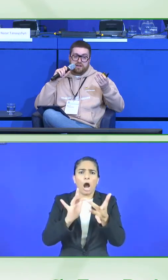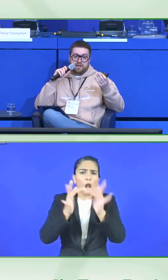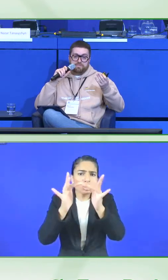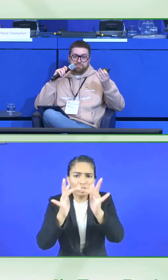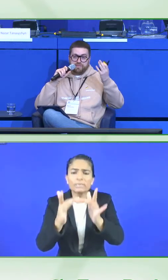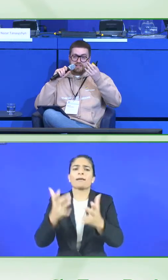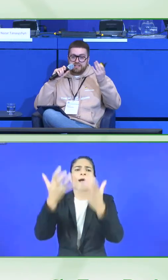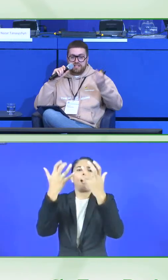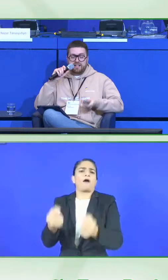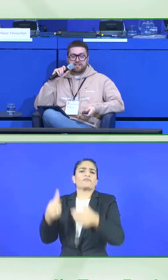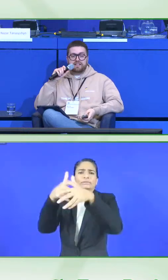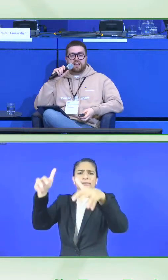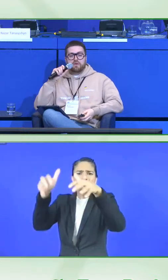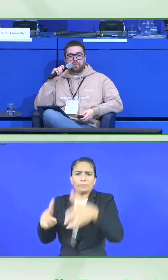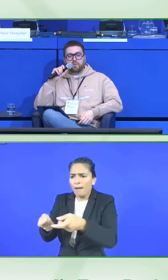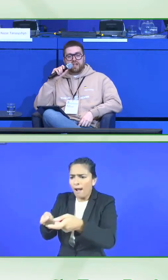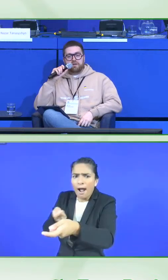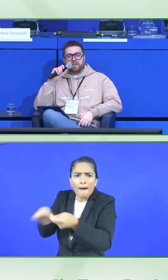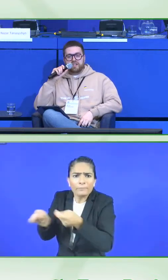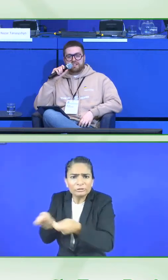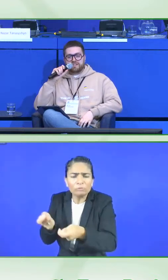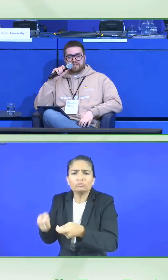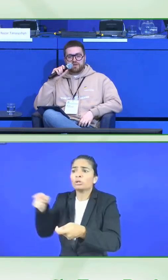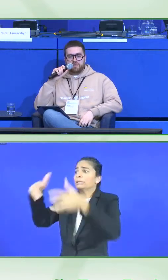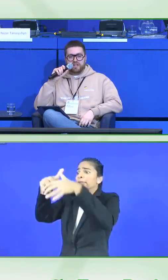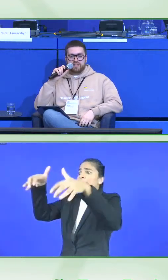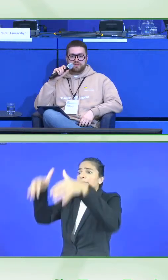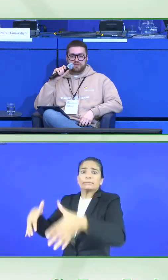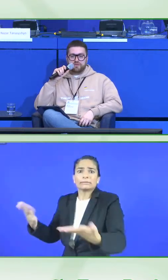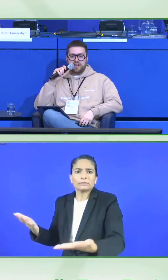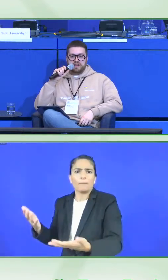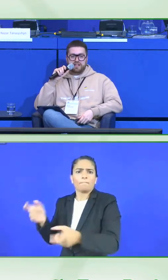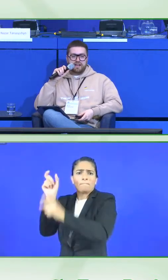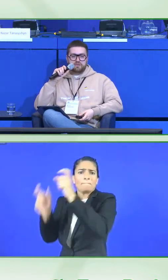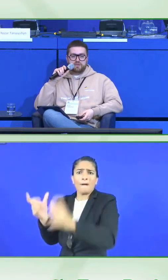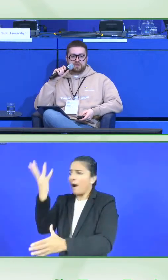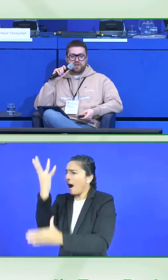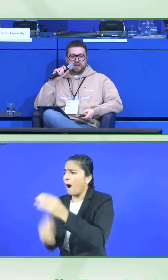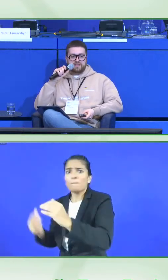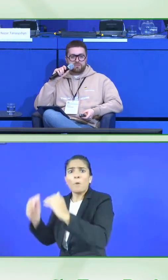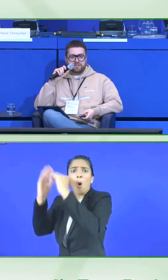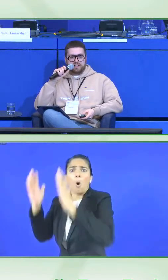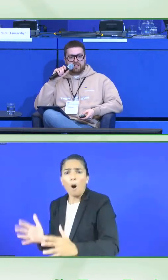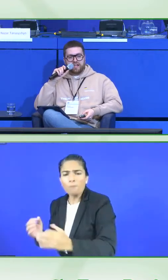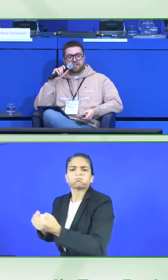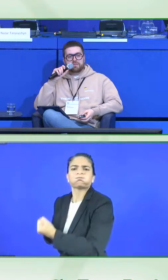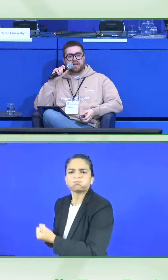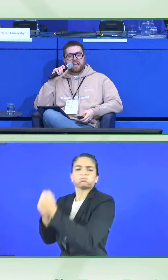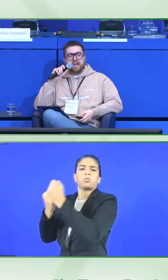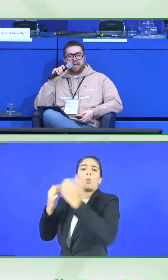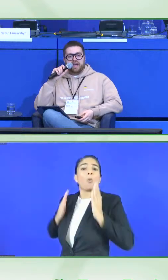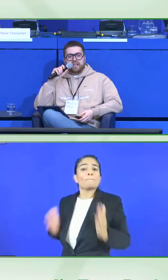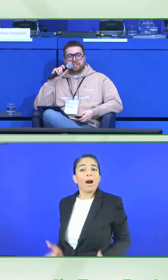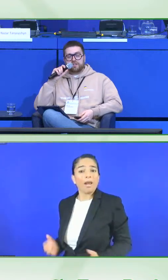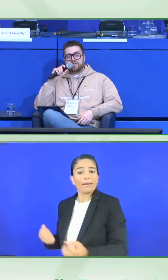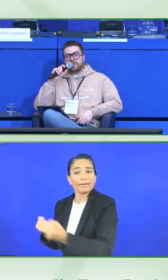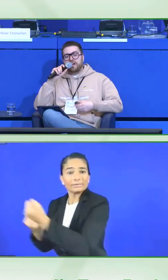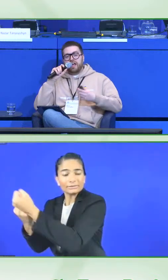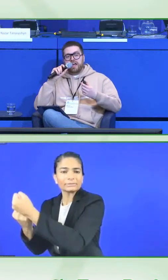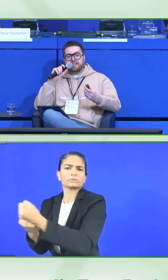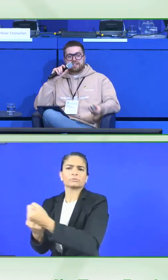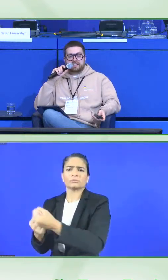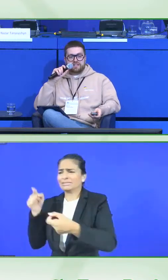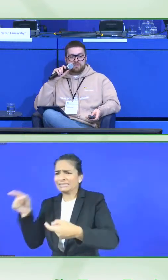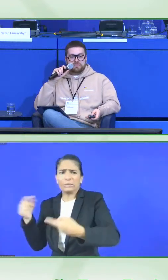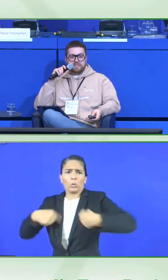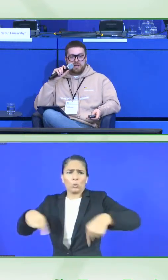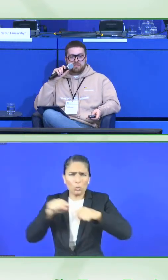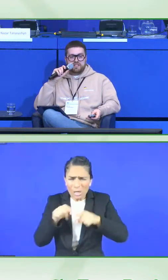But still, we Ukrainians used to convert these advantages into advantages, and digital transformation